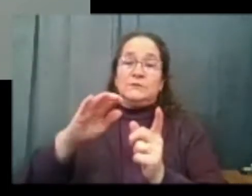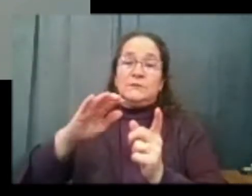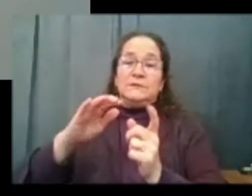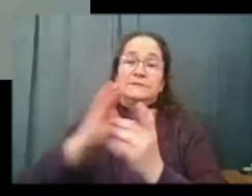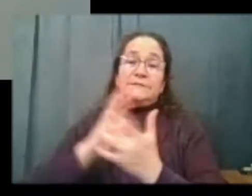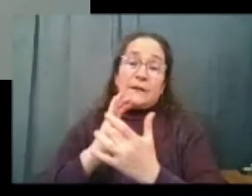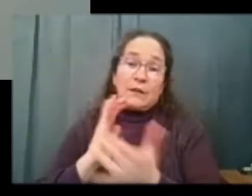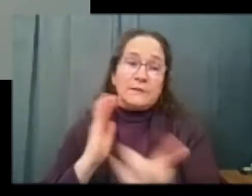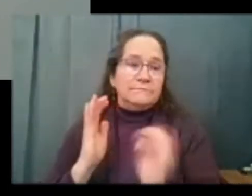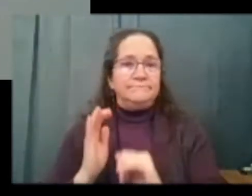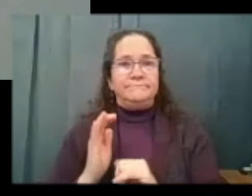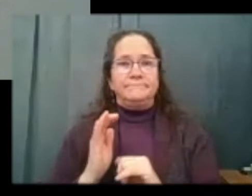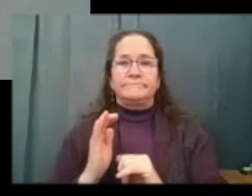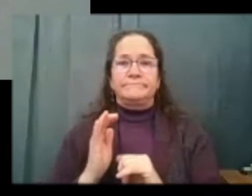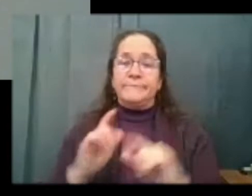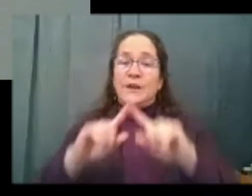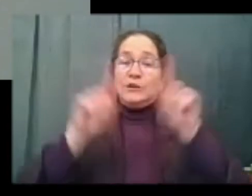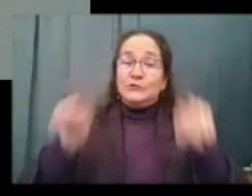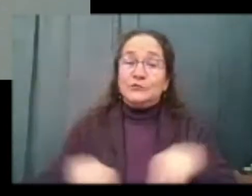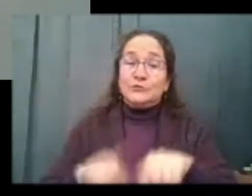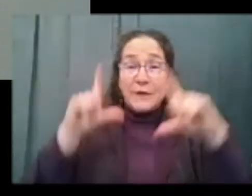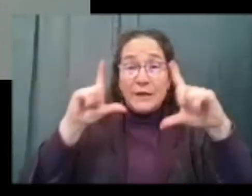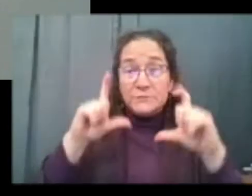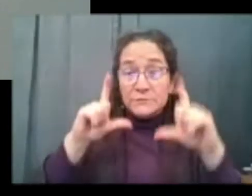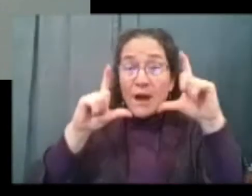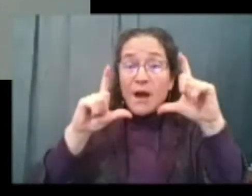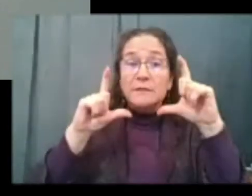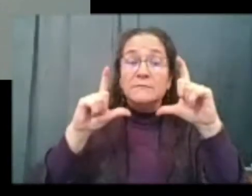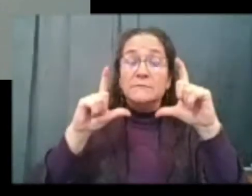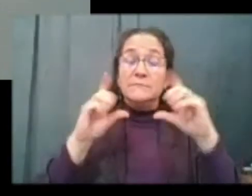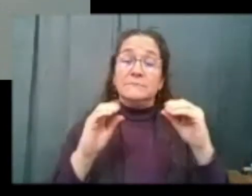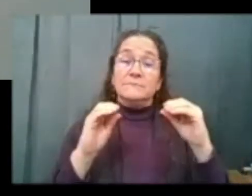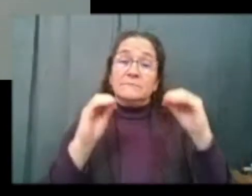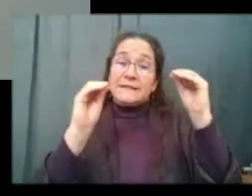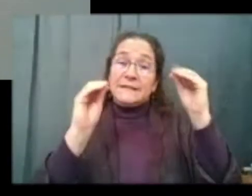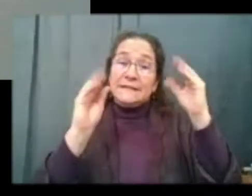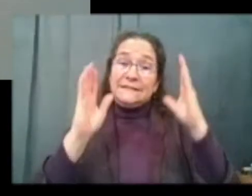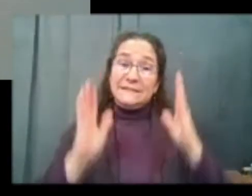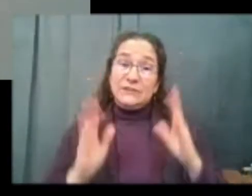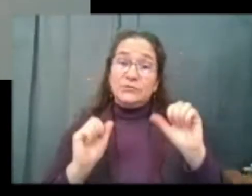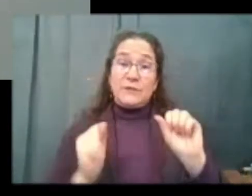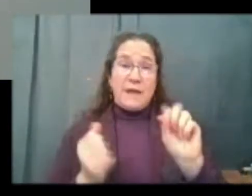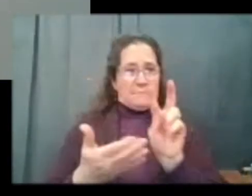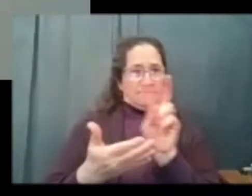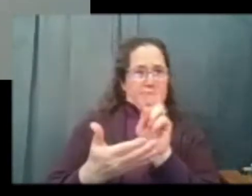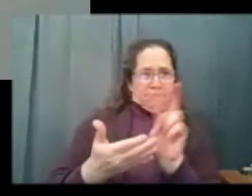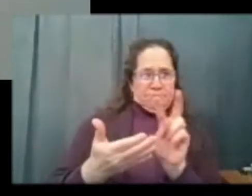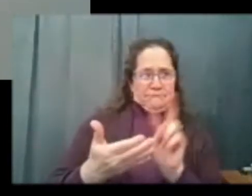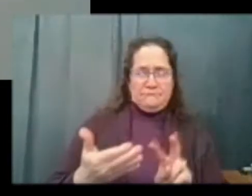and the teacher of the visually impaired could read the braille with their vision